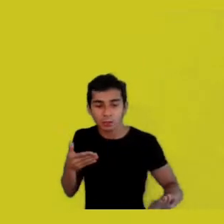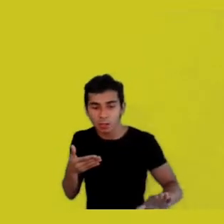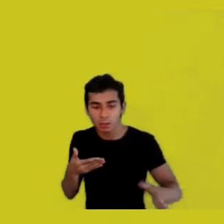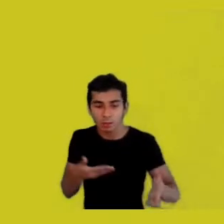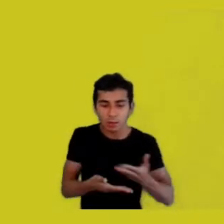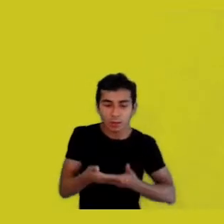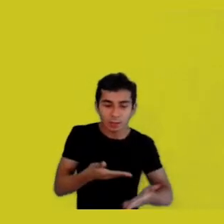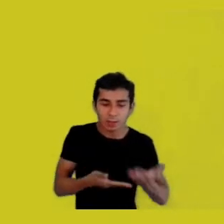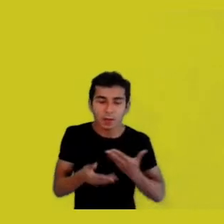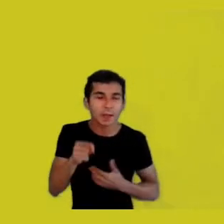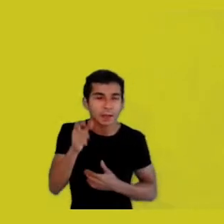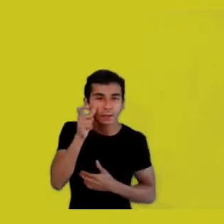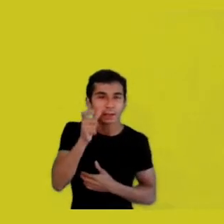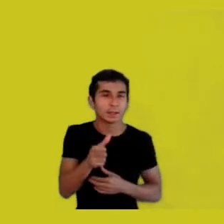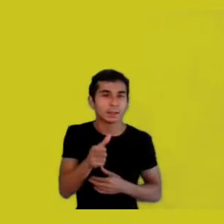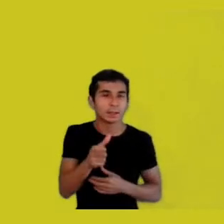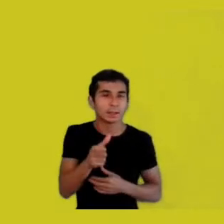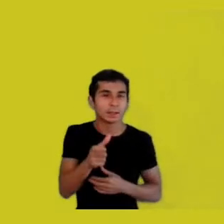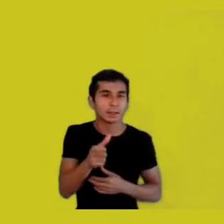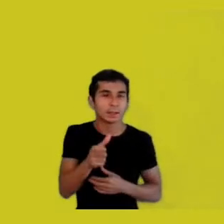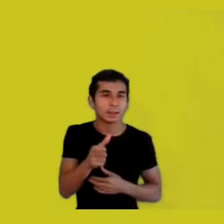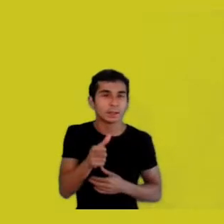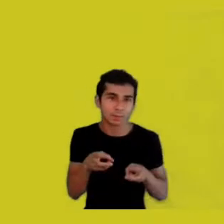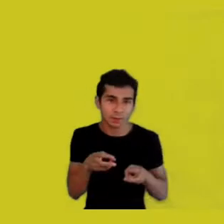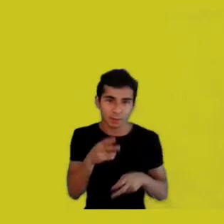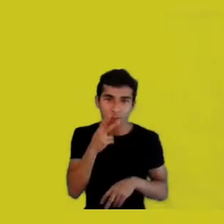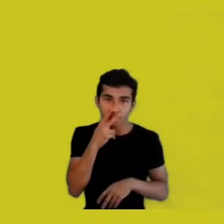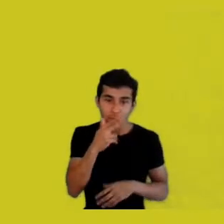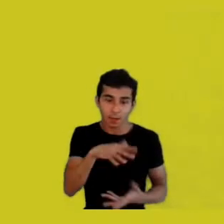multiple being and a sense of connection to Earth.